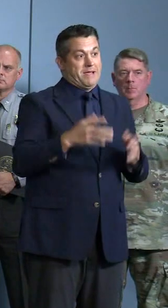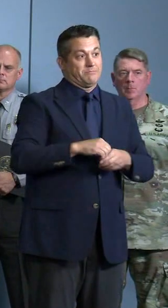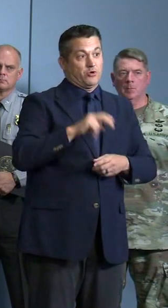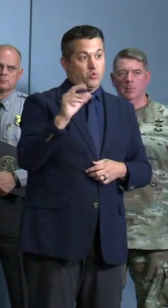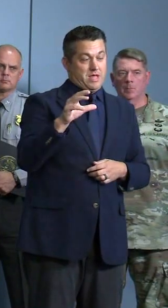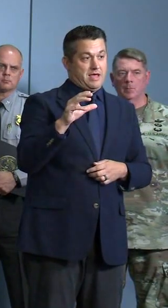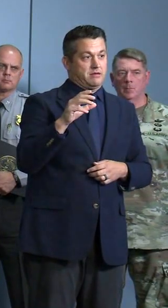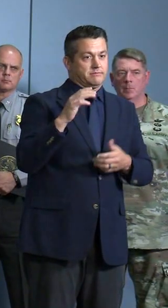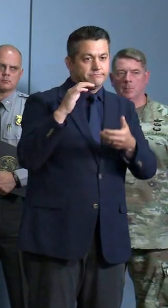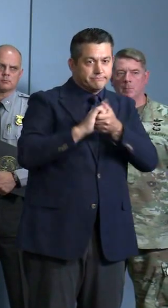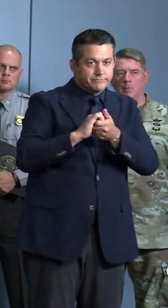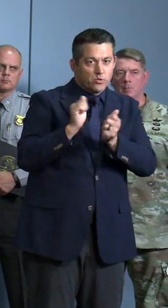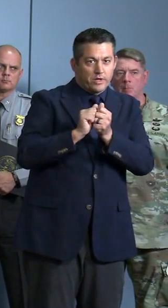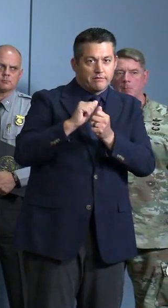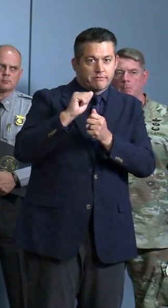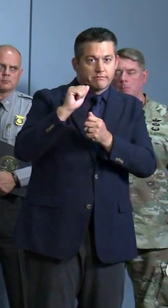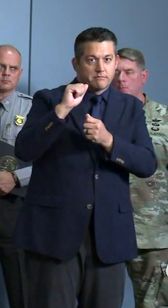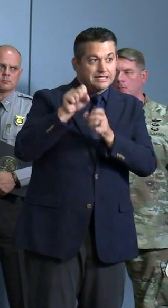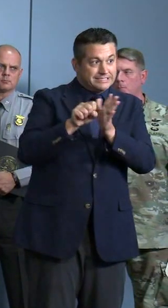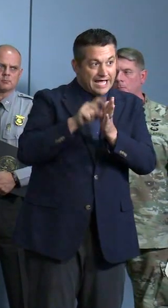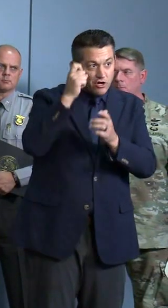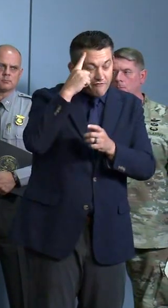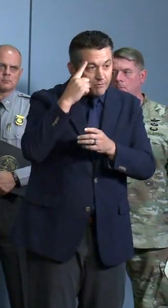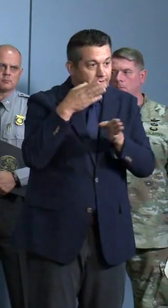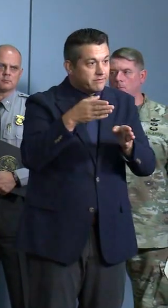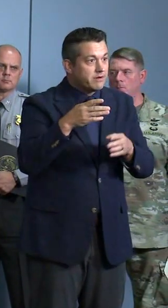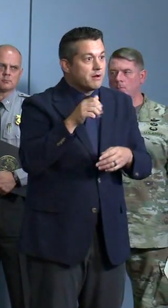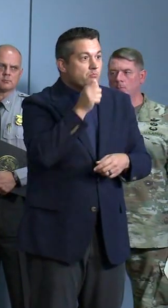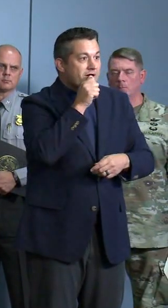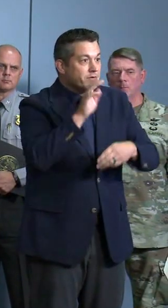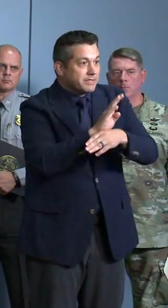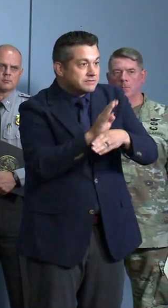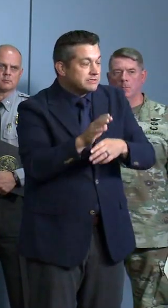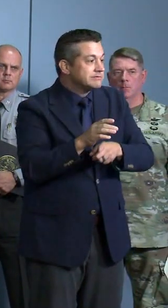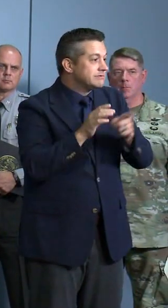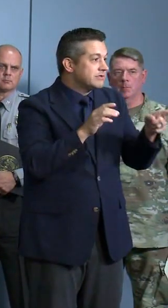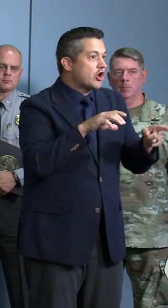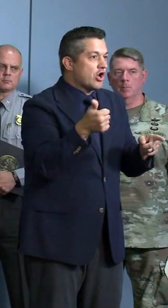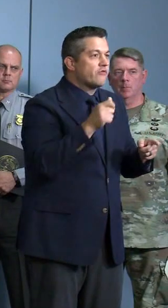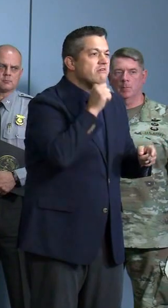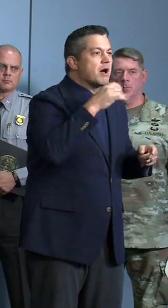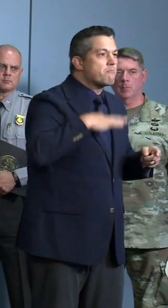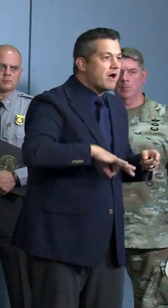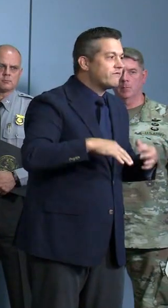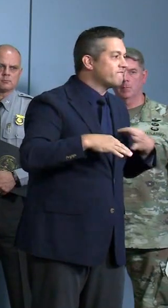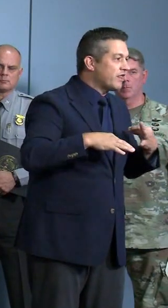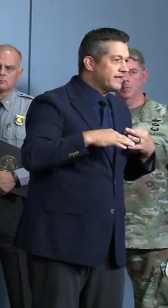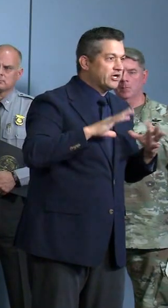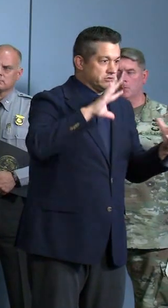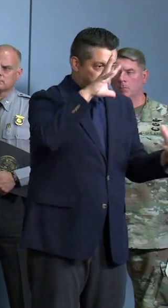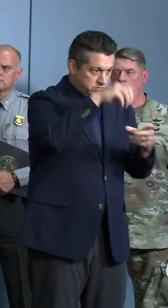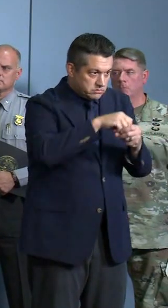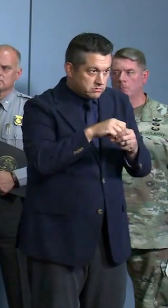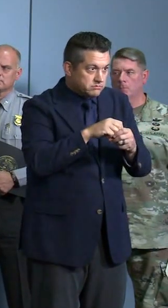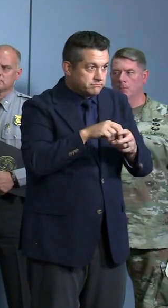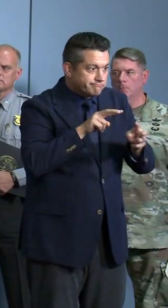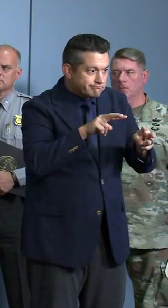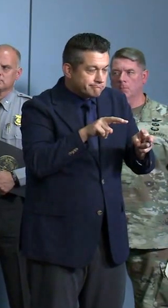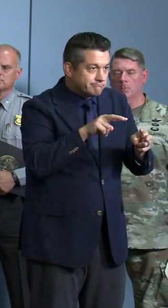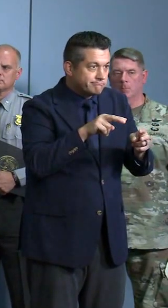our key government, private sector and nonprofit and volunteer partners that make up the State Emergency Response